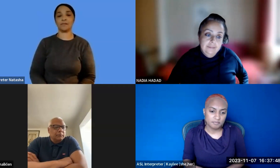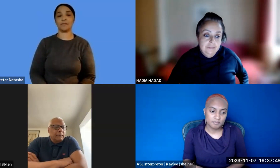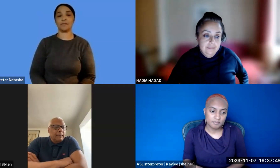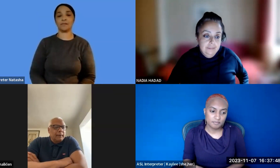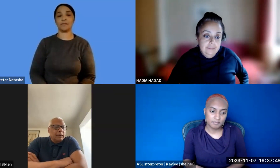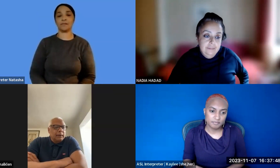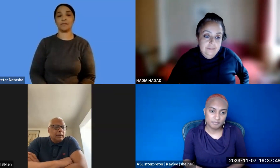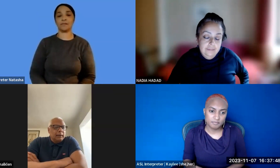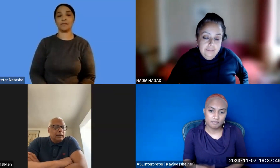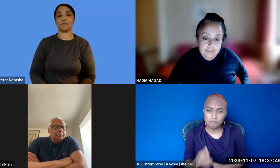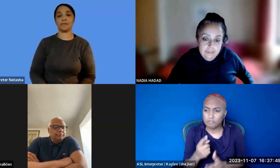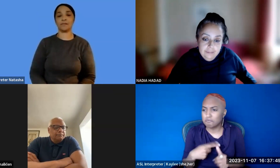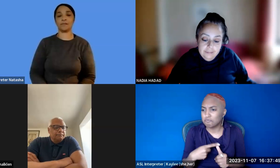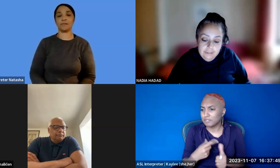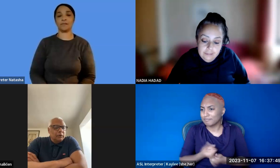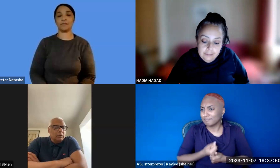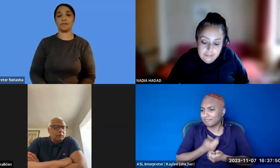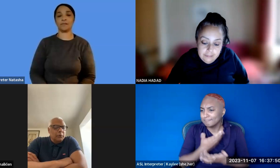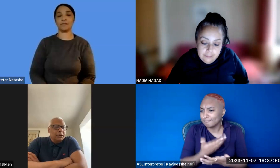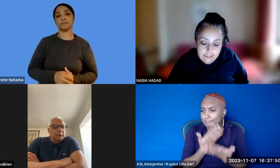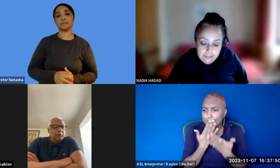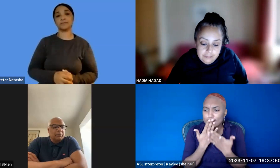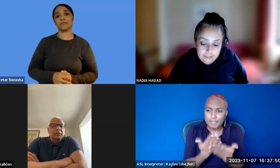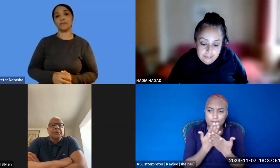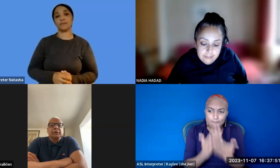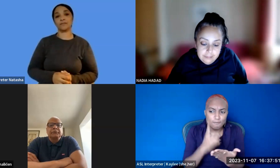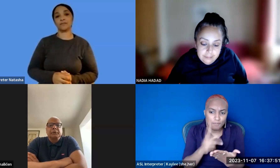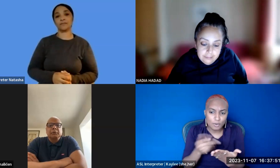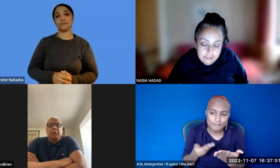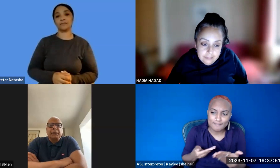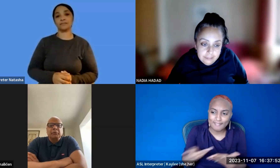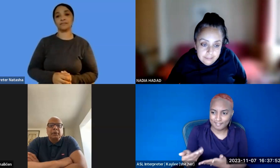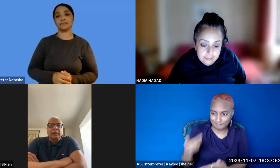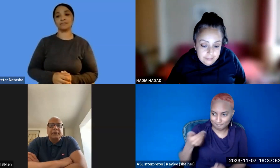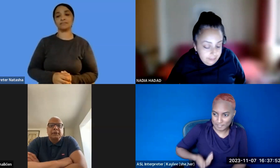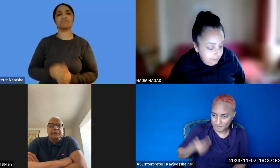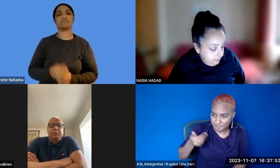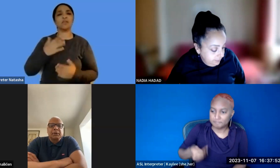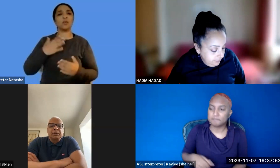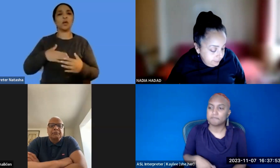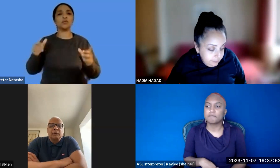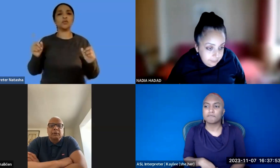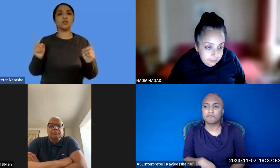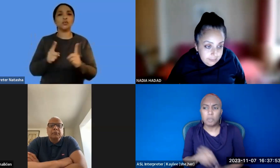and also and a quick introduction to the African Disability Forum.